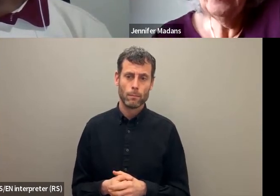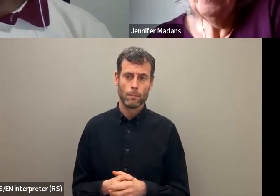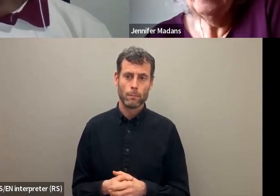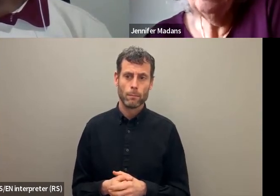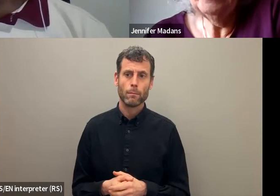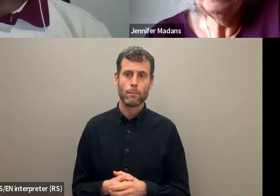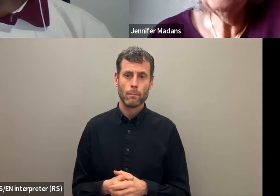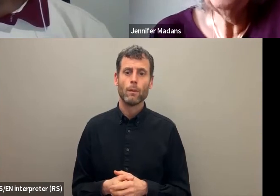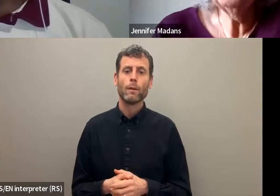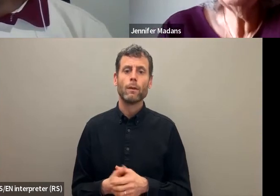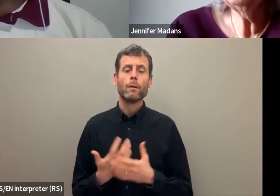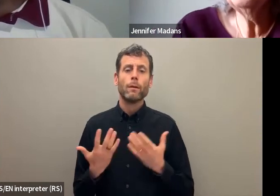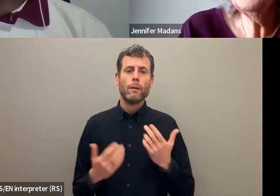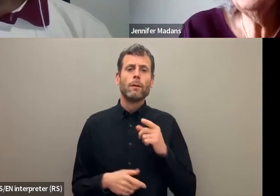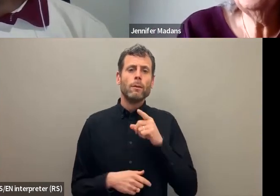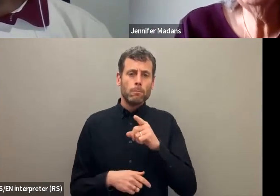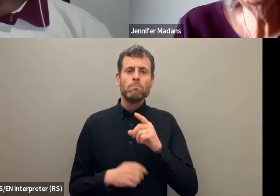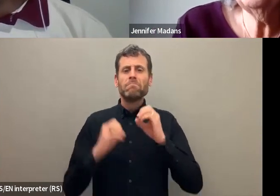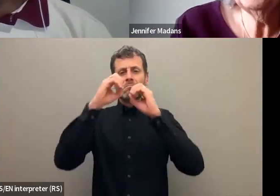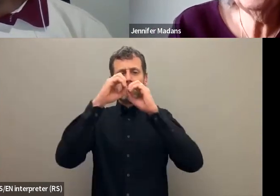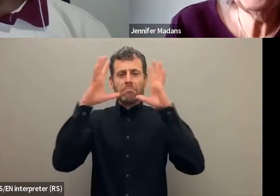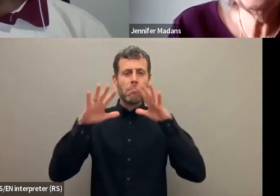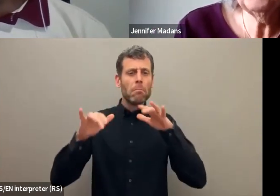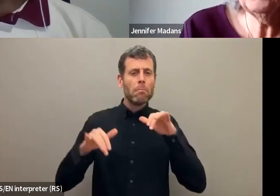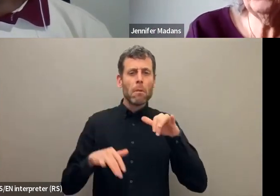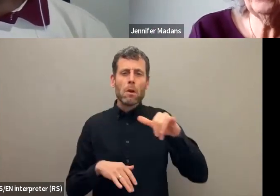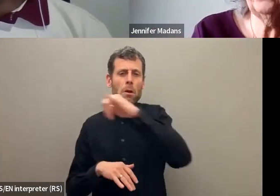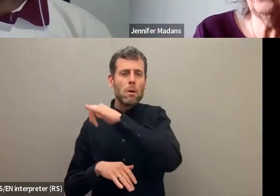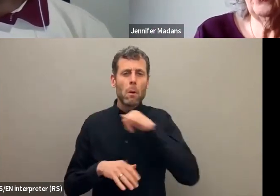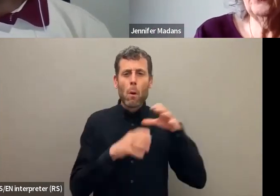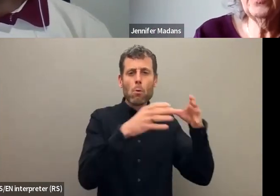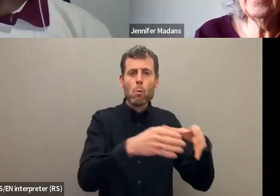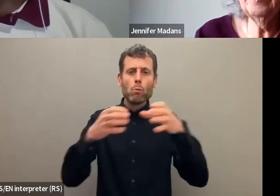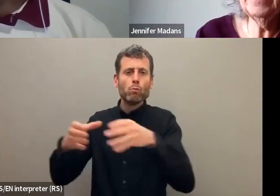Jennifer Madans: understanding this and we need to make make how these data relate to each other, much clearer.